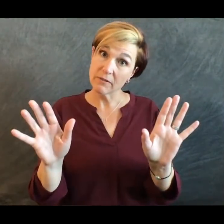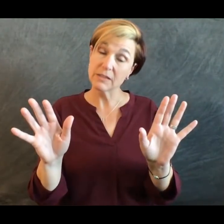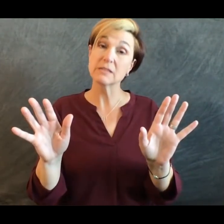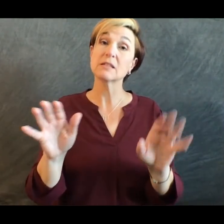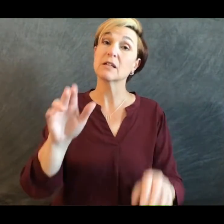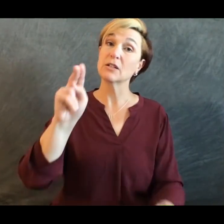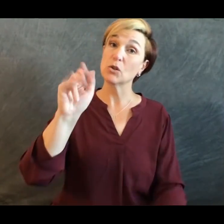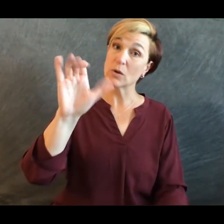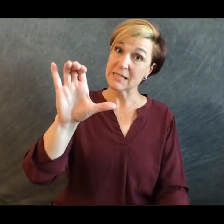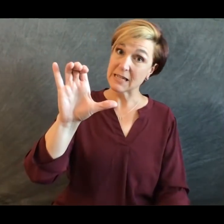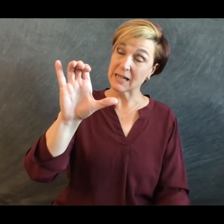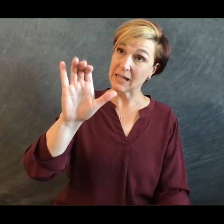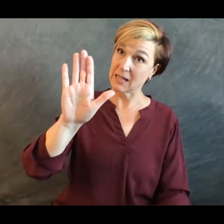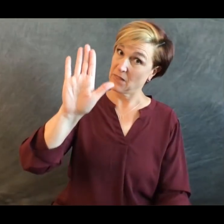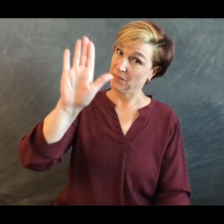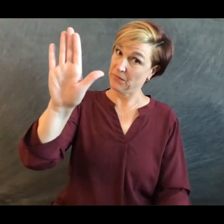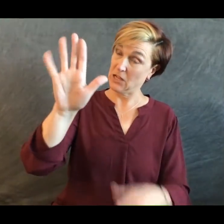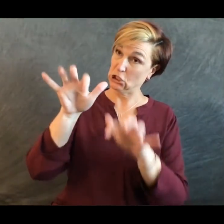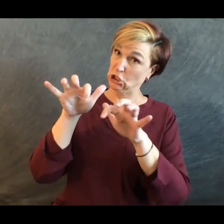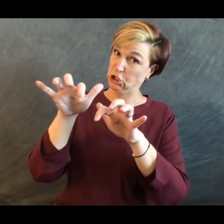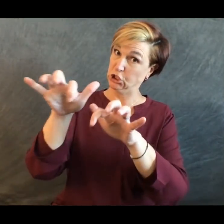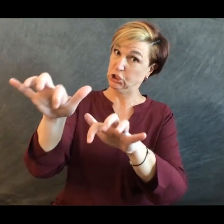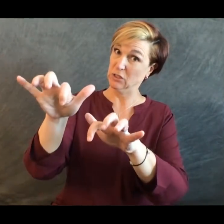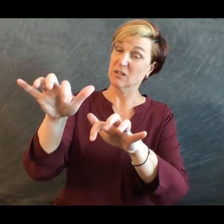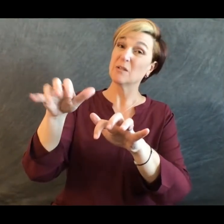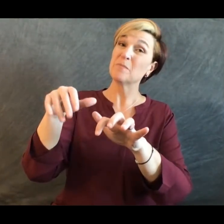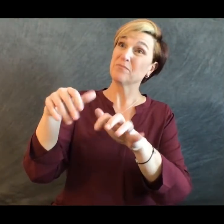for a long time they were over fifty percent of our cases and fifty percent